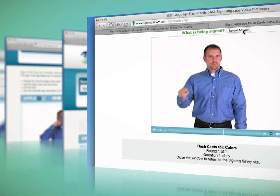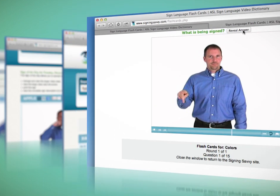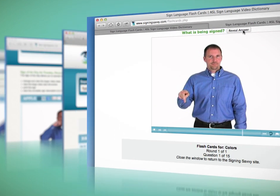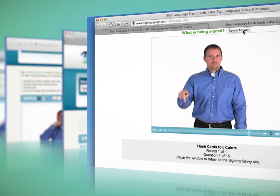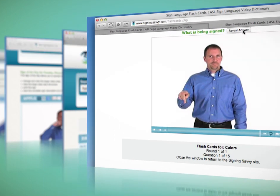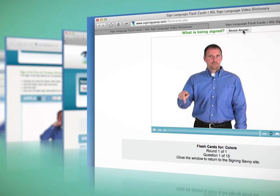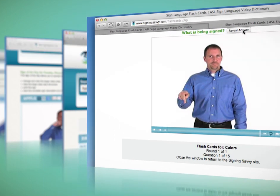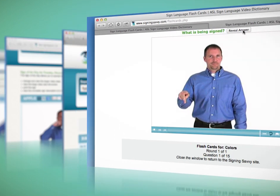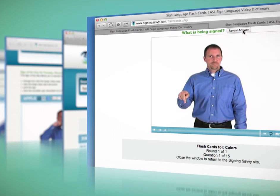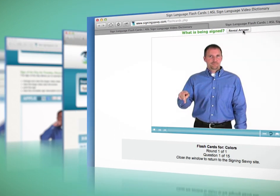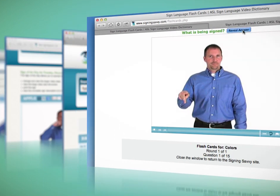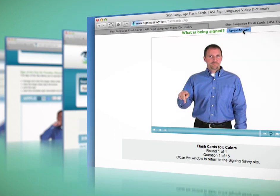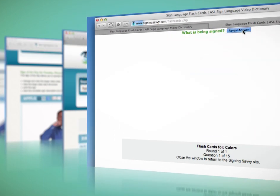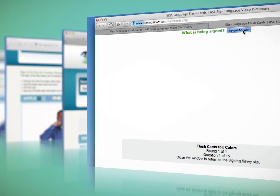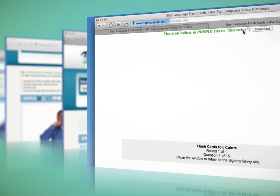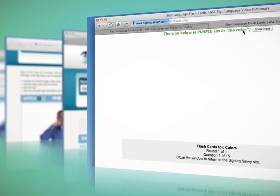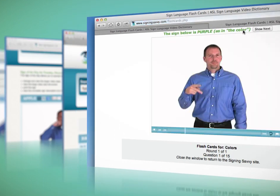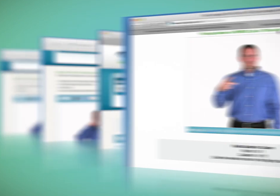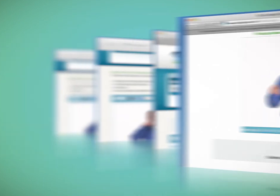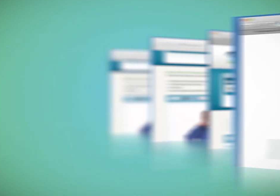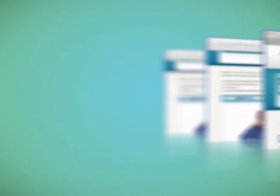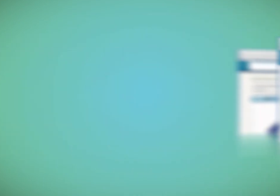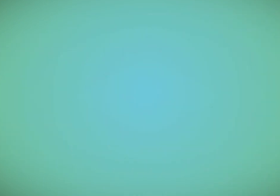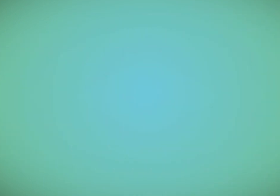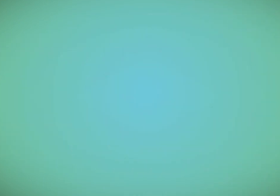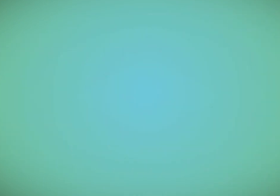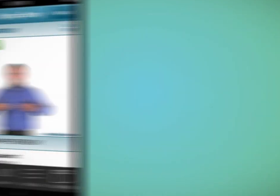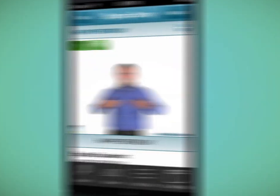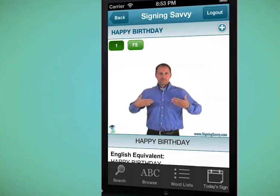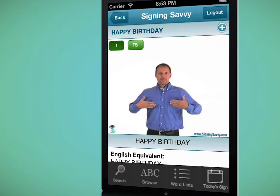You can actually click on that picture and you can see it come to life.